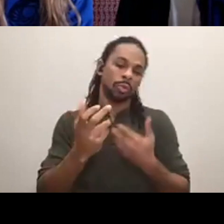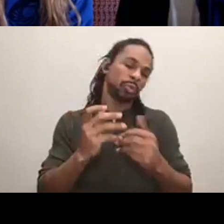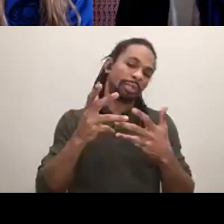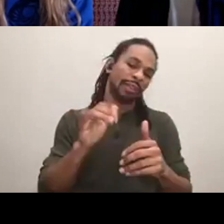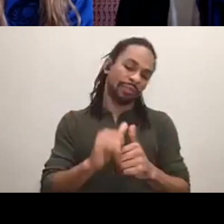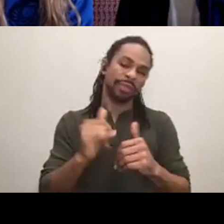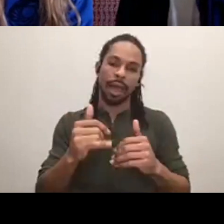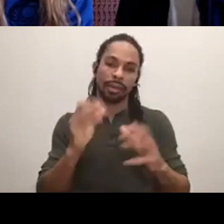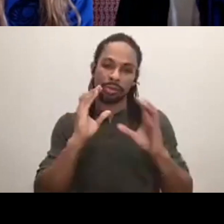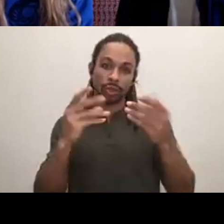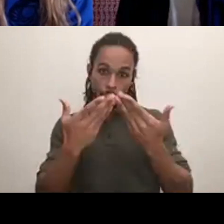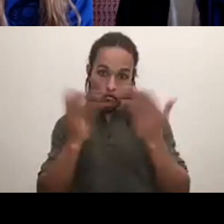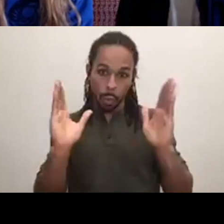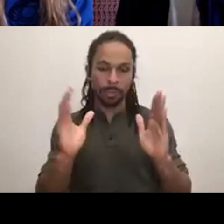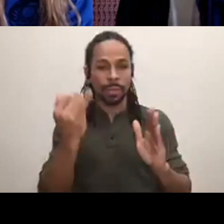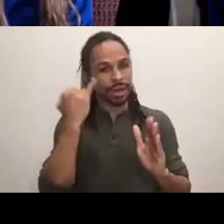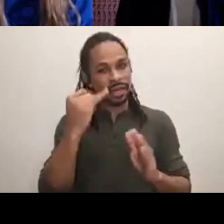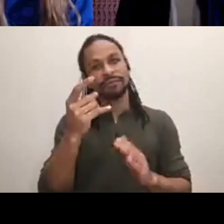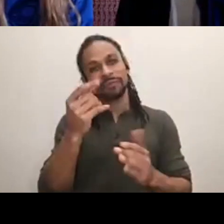Hmmm. >> I don't actually have one to submit because